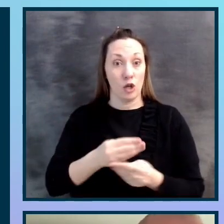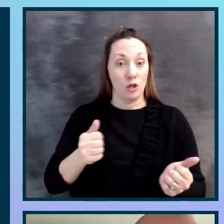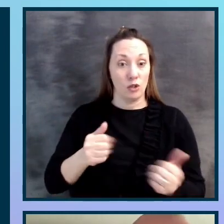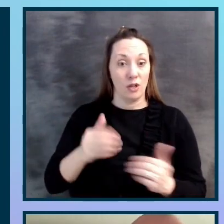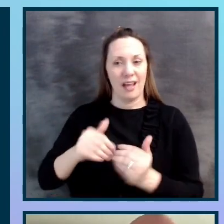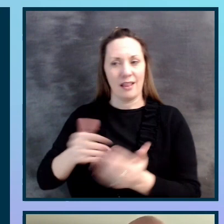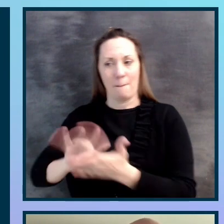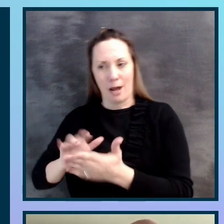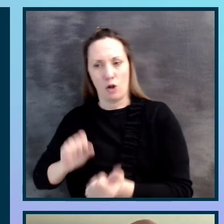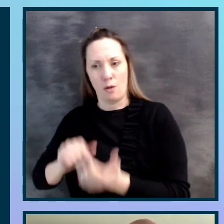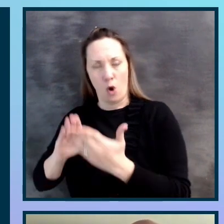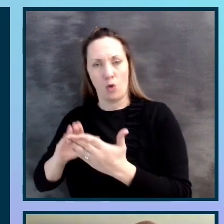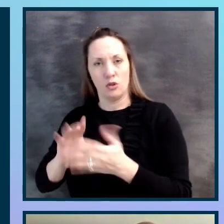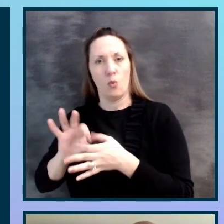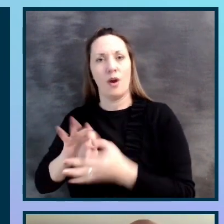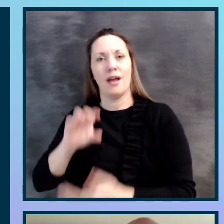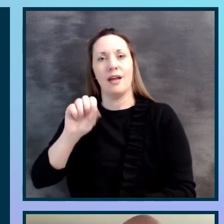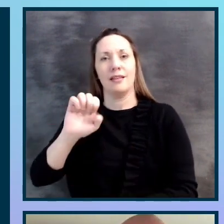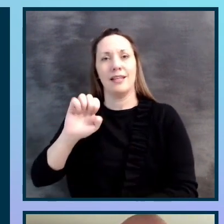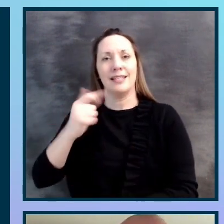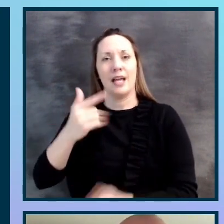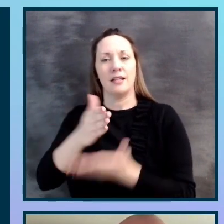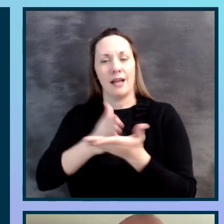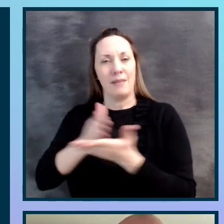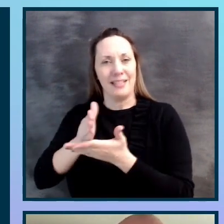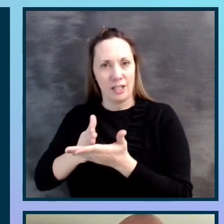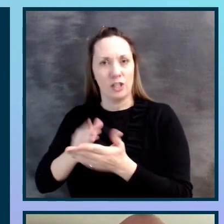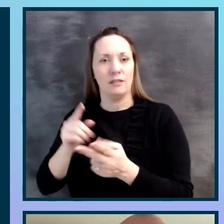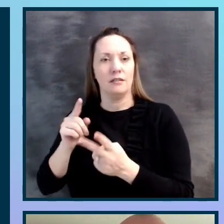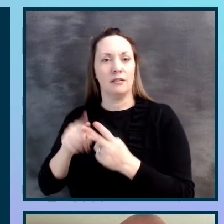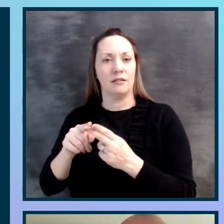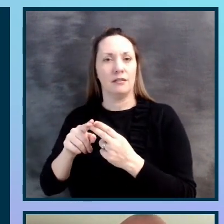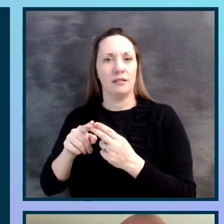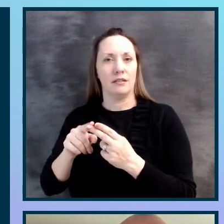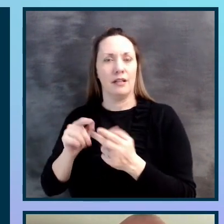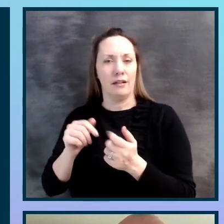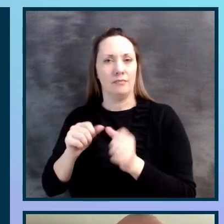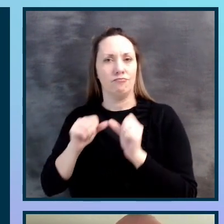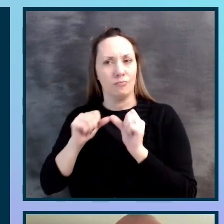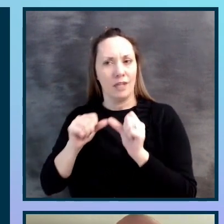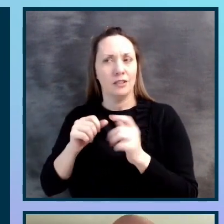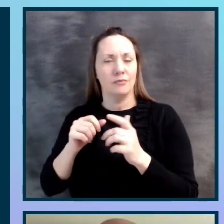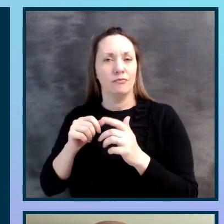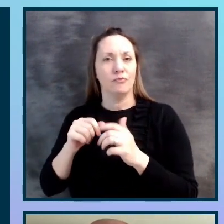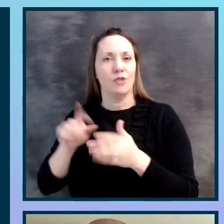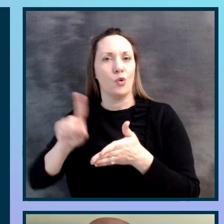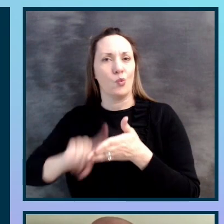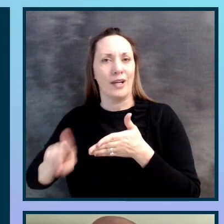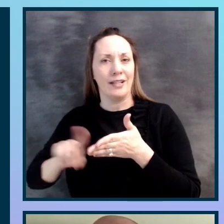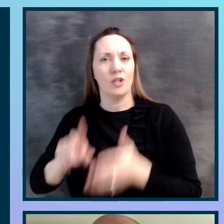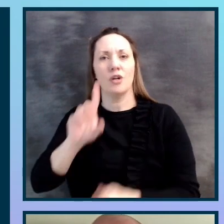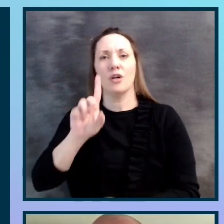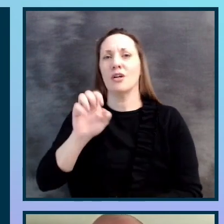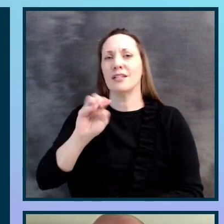when it comes to segmentation in quantitative research. Demographics obviously arguably being medical